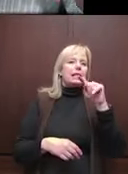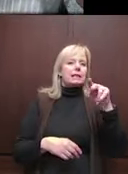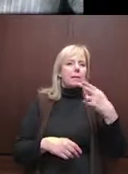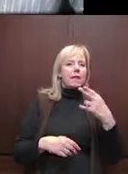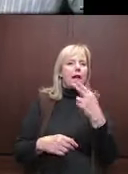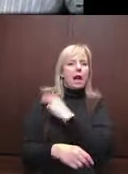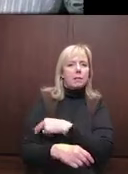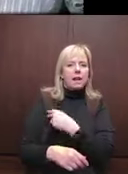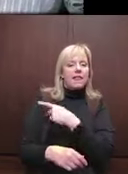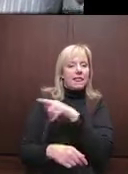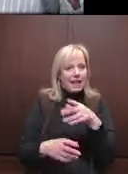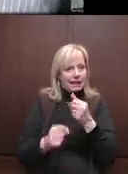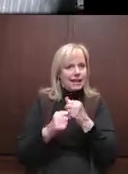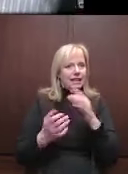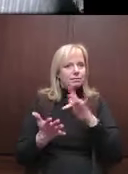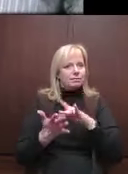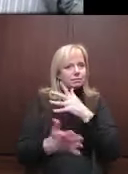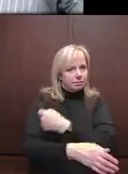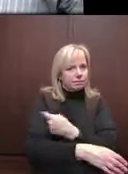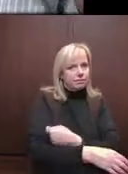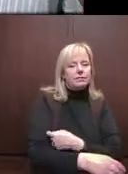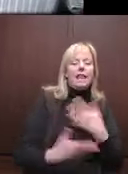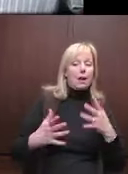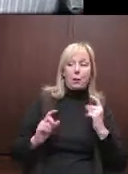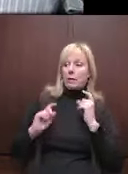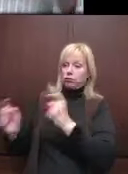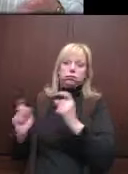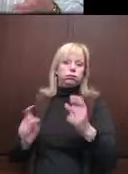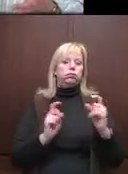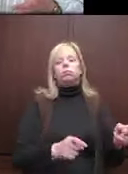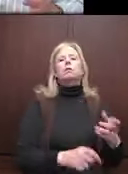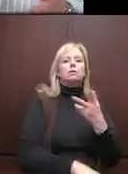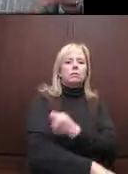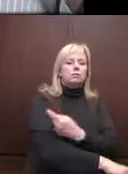And we then distributed, nobody sitting on it.